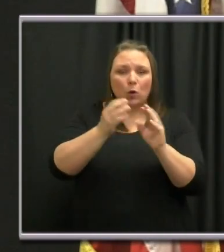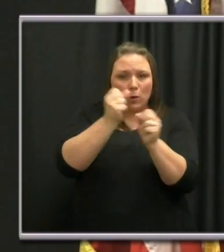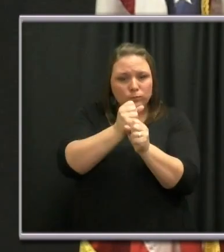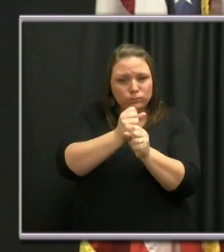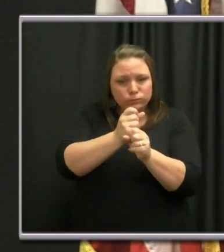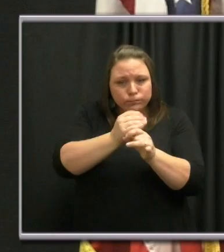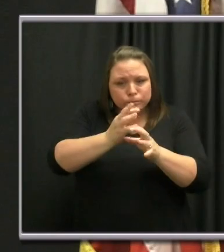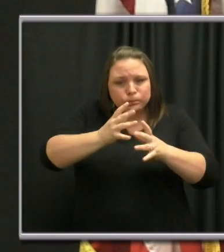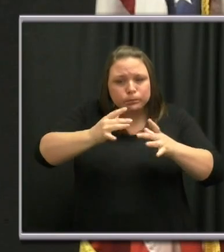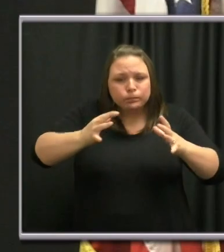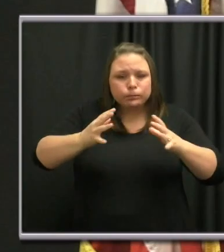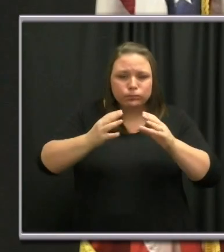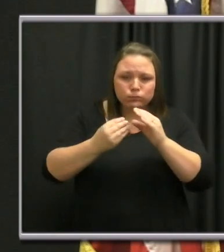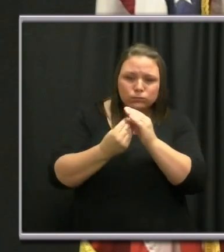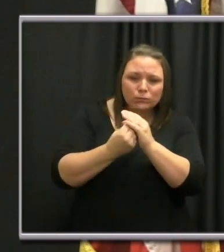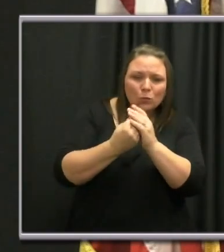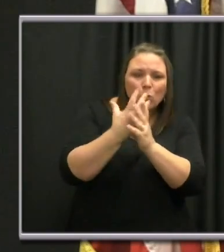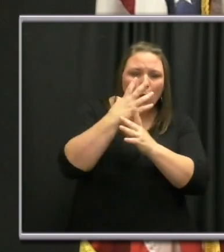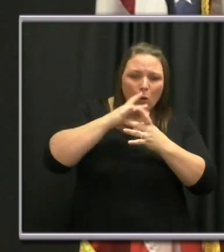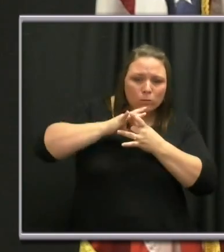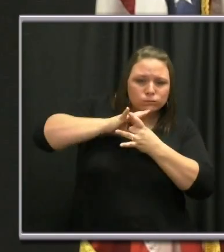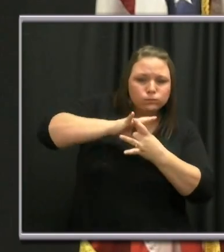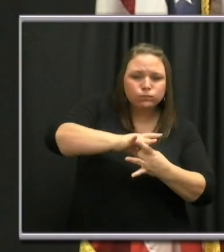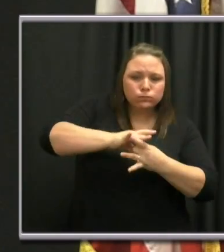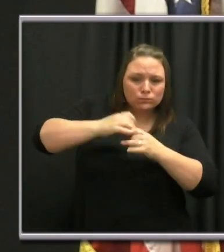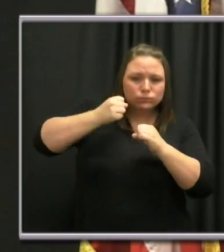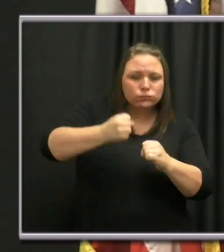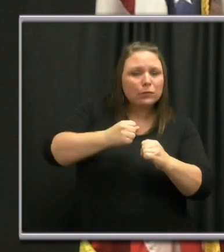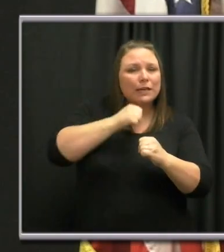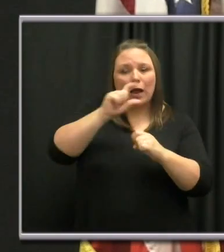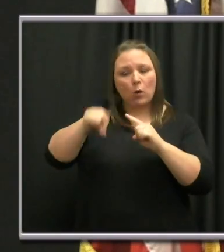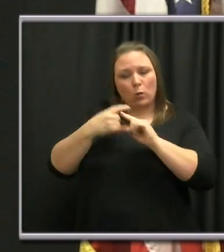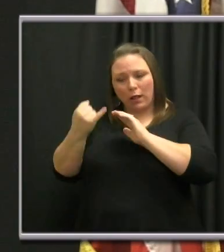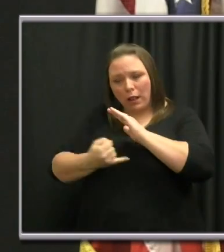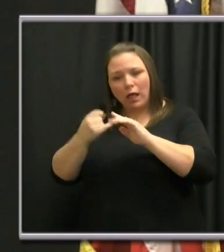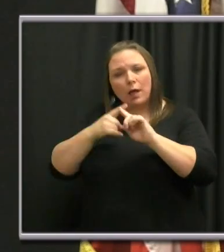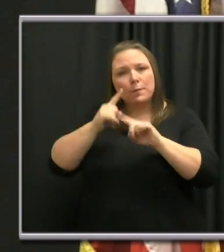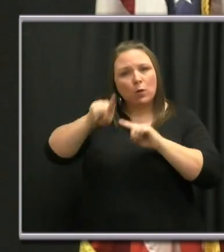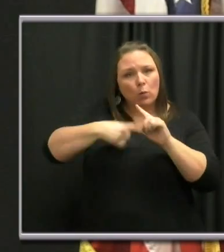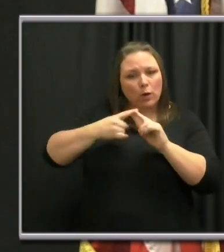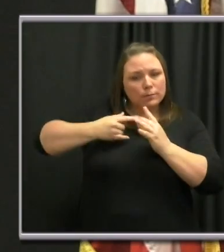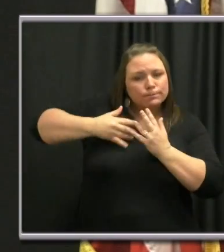COMMUNITY TYPICALLY GROWS NOT